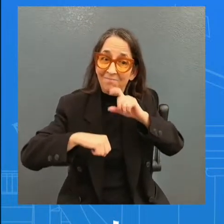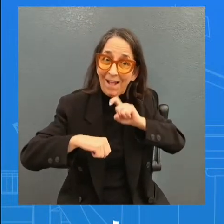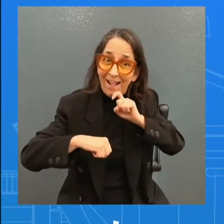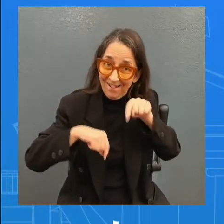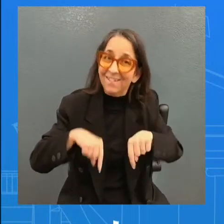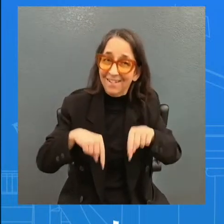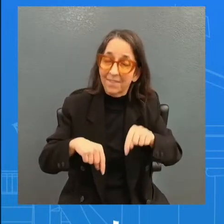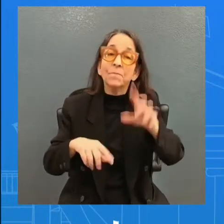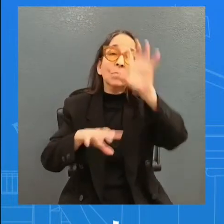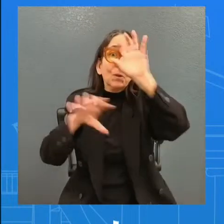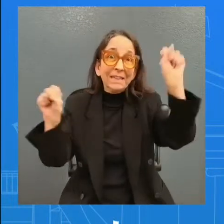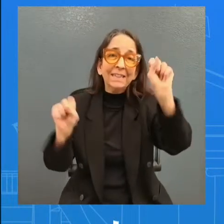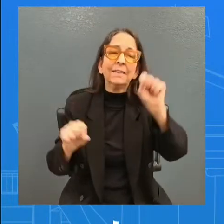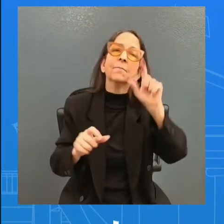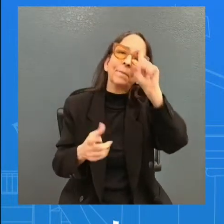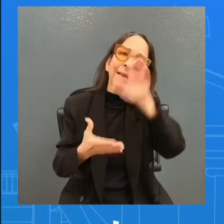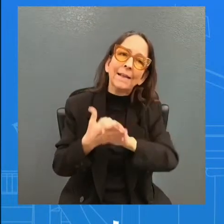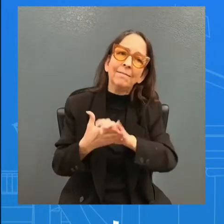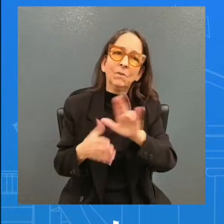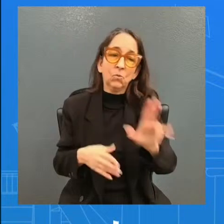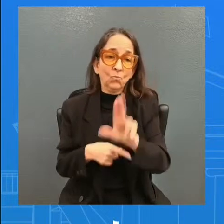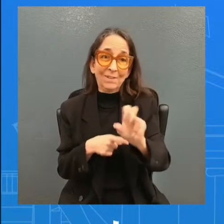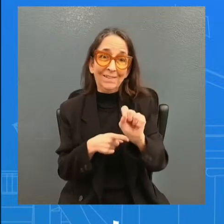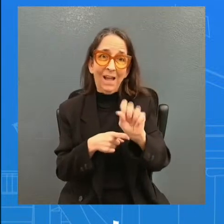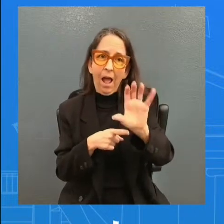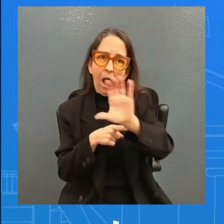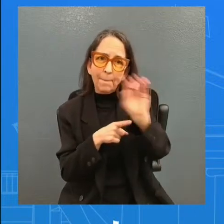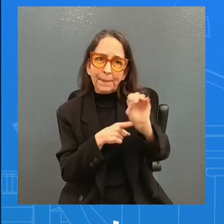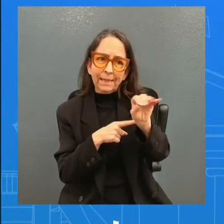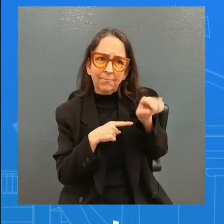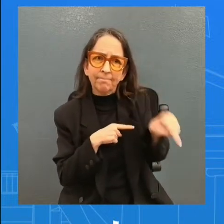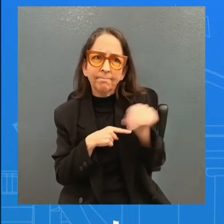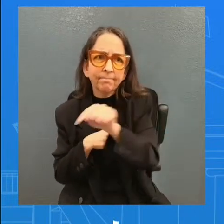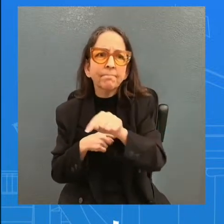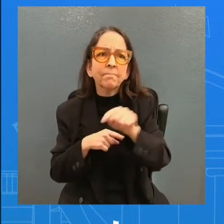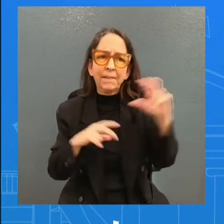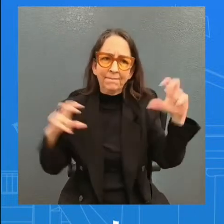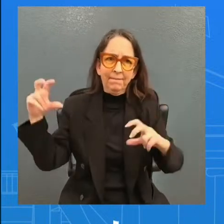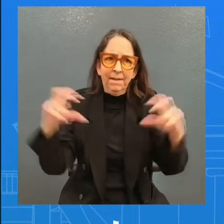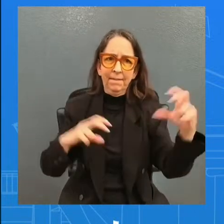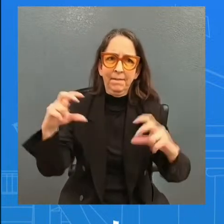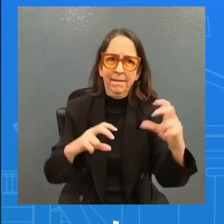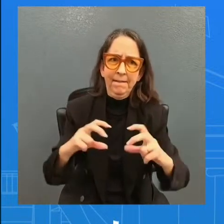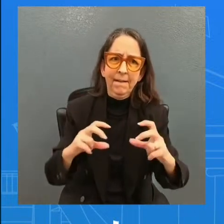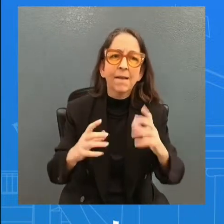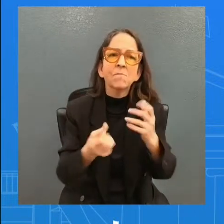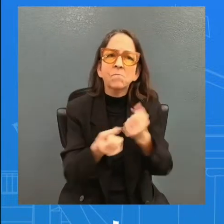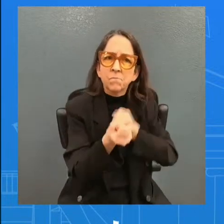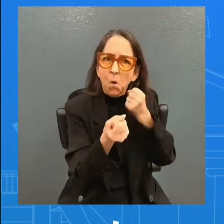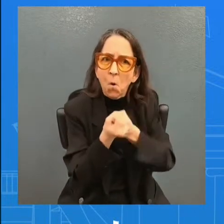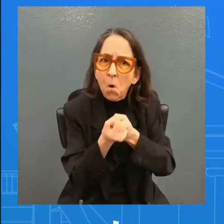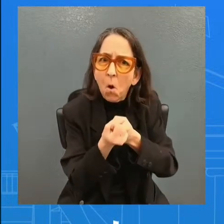representing a major share of U.S. steelmaking capacity and to keep leading that fight on behalf